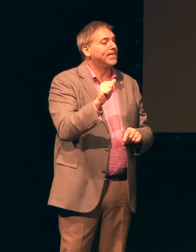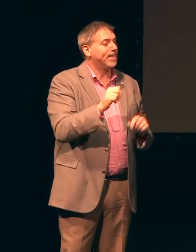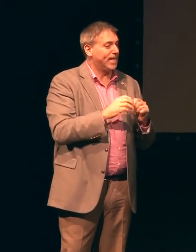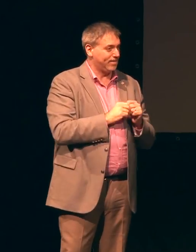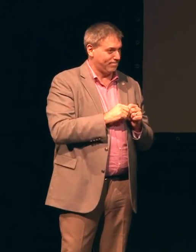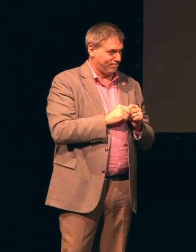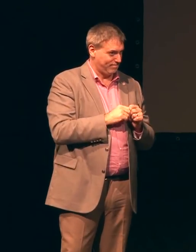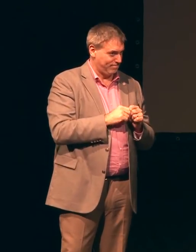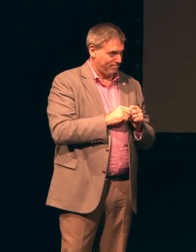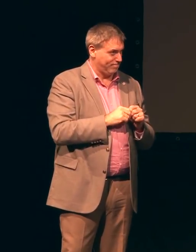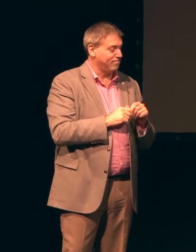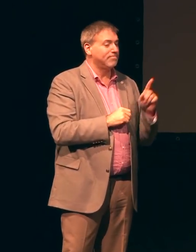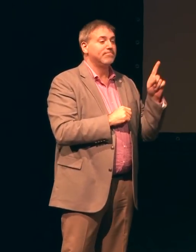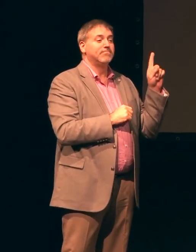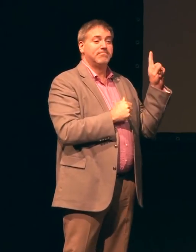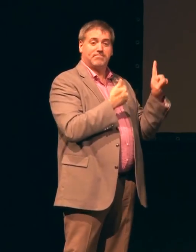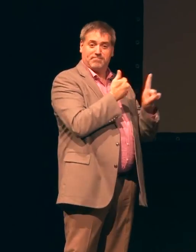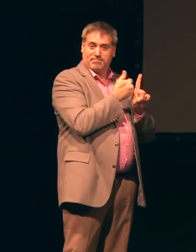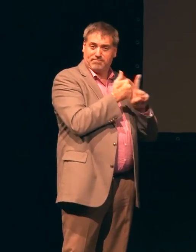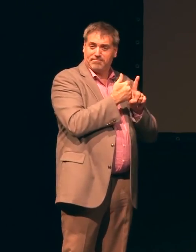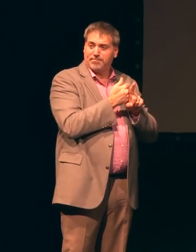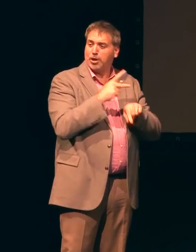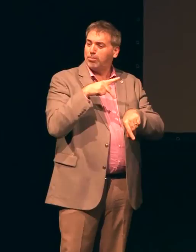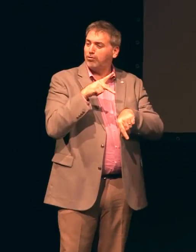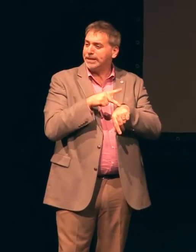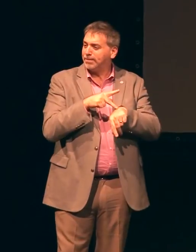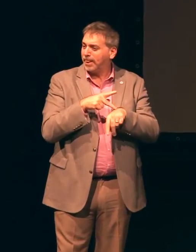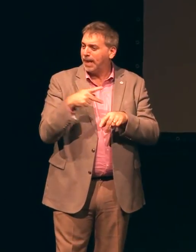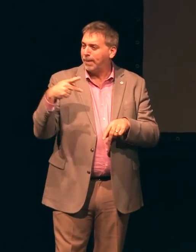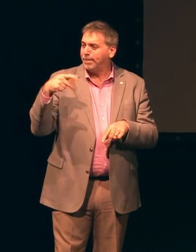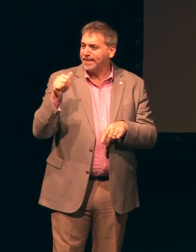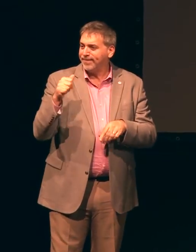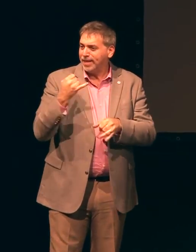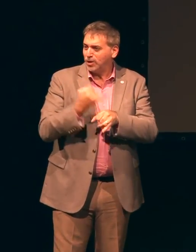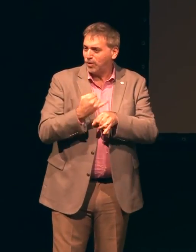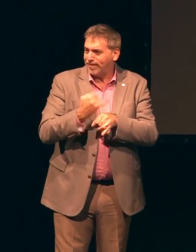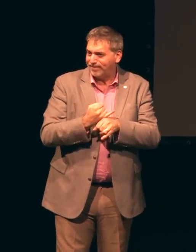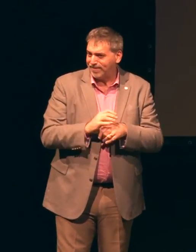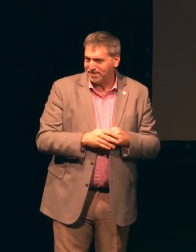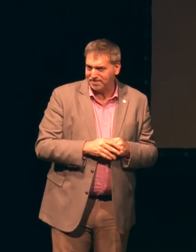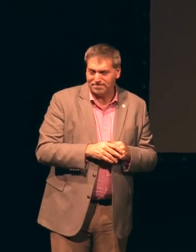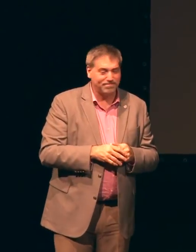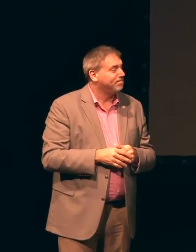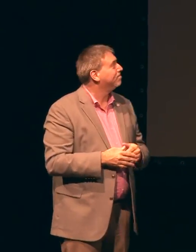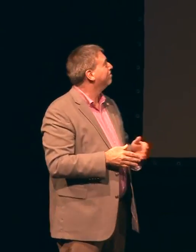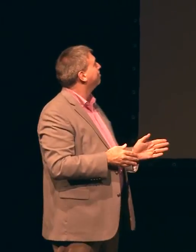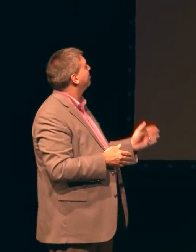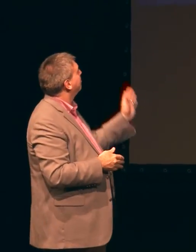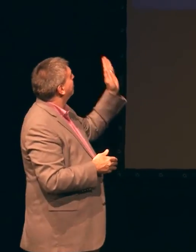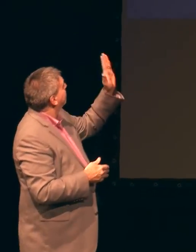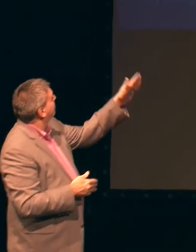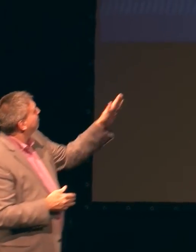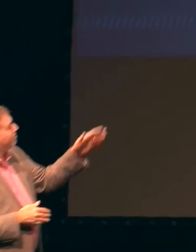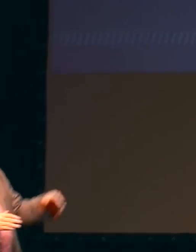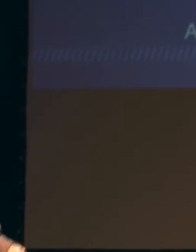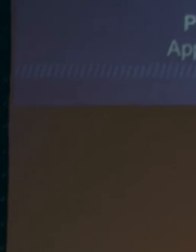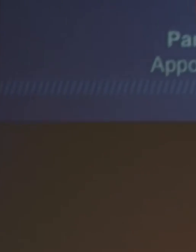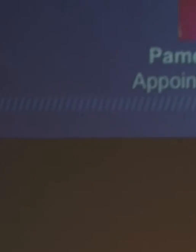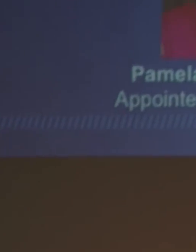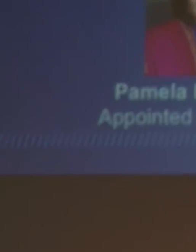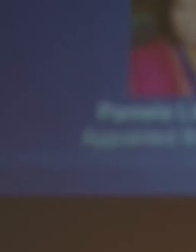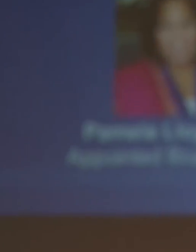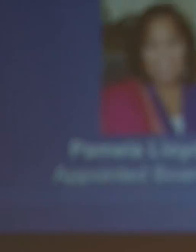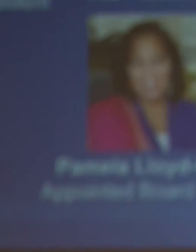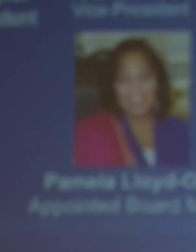from Pennsylvania, also the principal of the Pennsylvania School for the Deaf. And we have